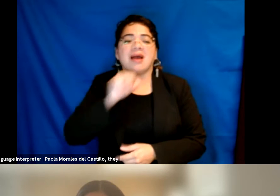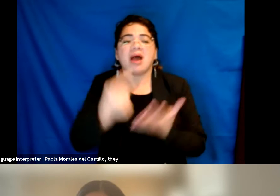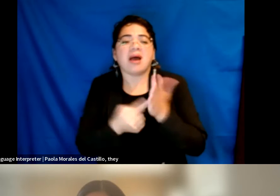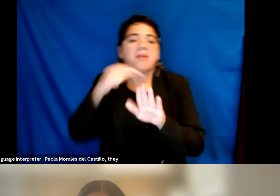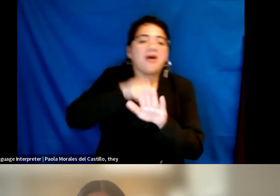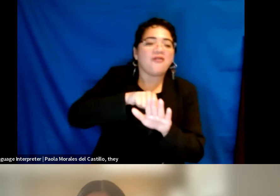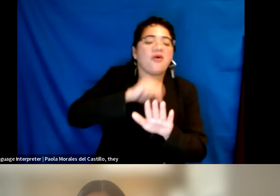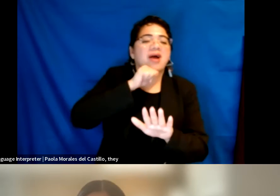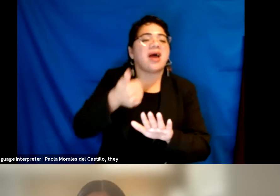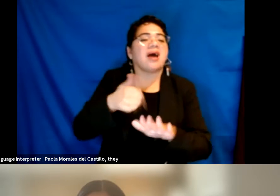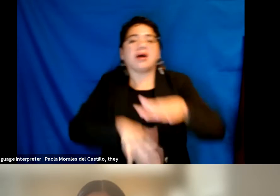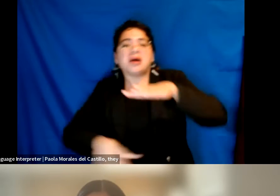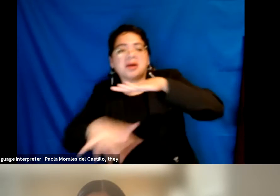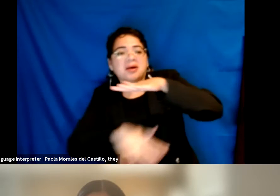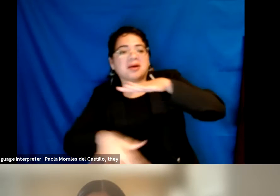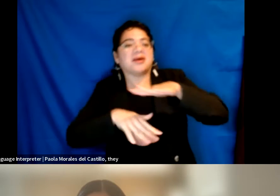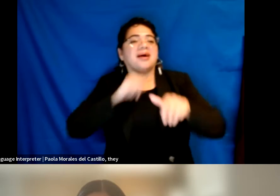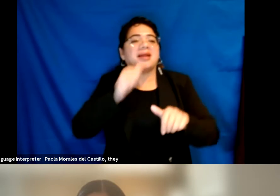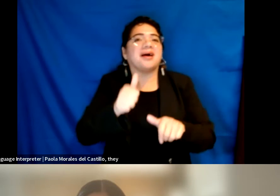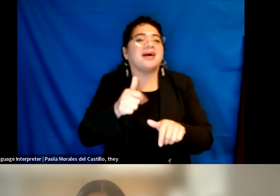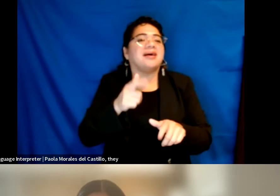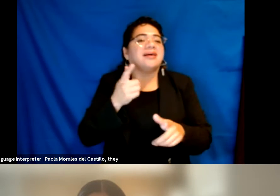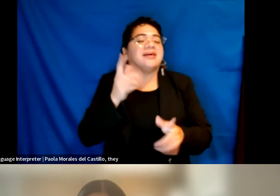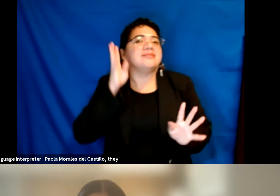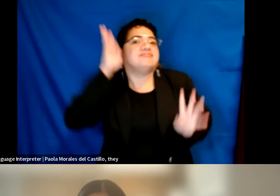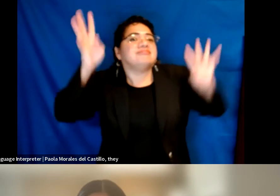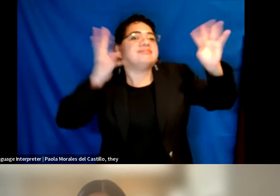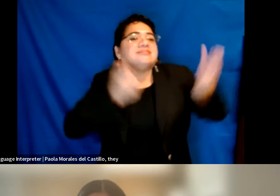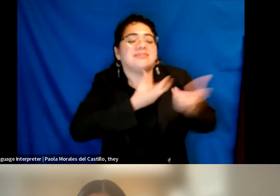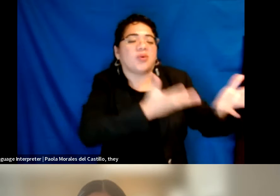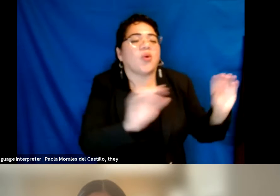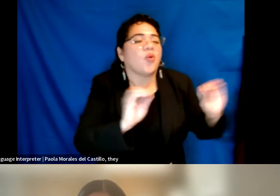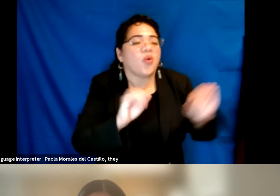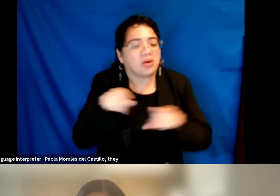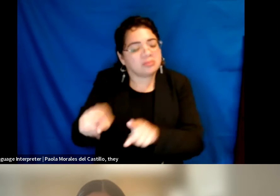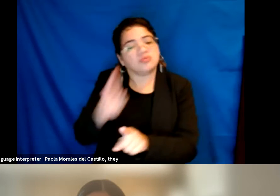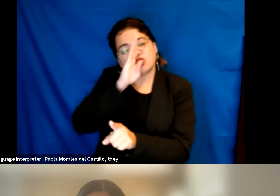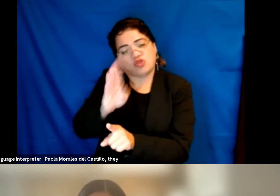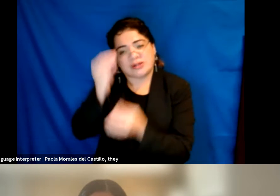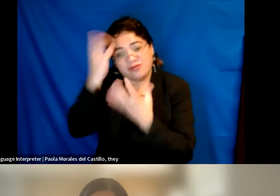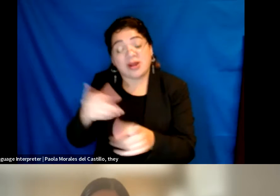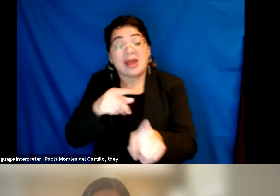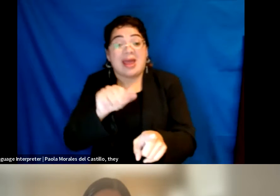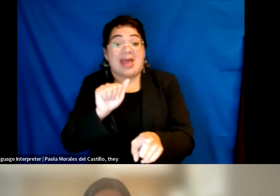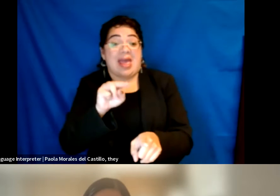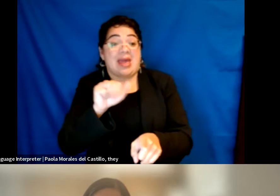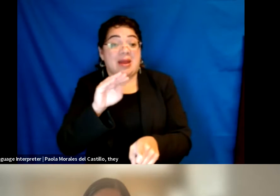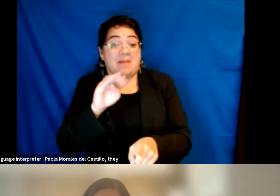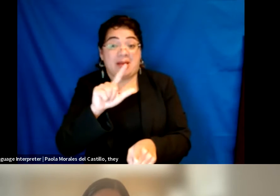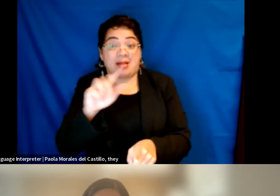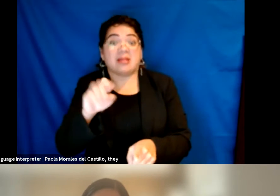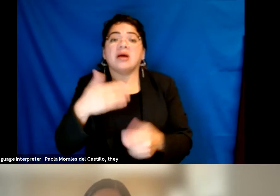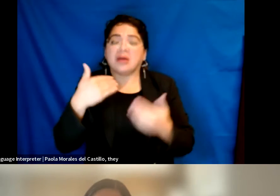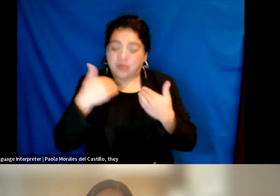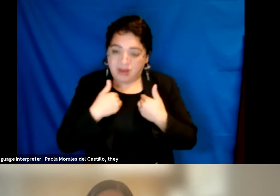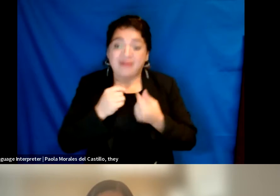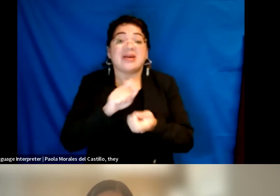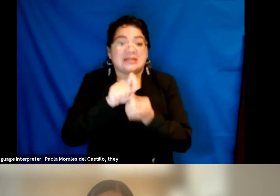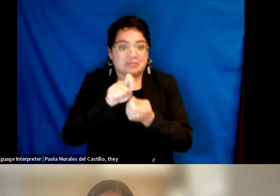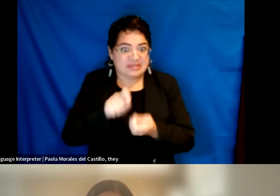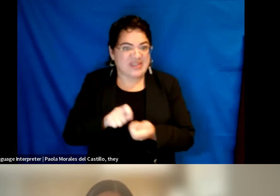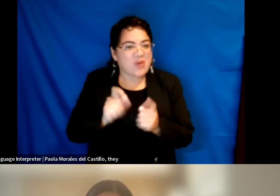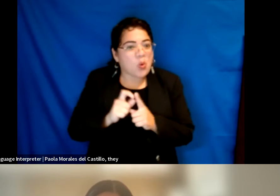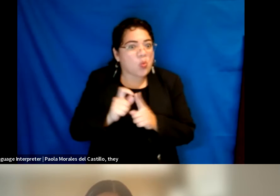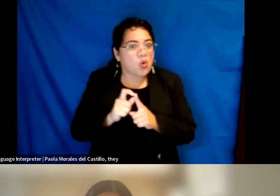Rebecca Tarvin (she/her): however. And this is what gets it? Exactly the question Annabelle asked, Which is there are specific words for which translations don't exist.